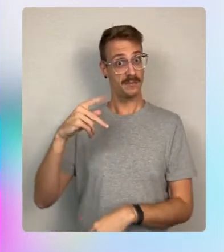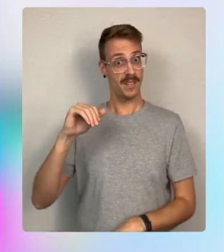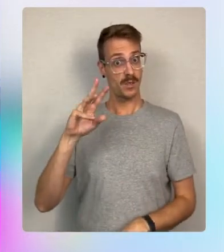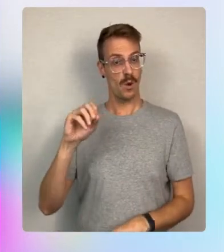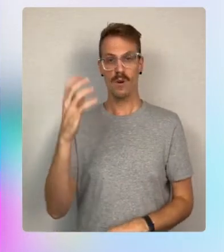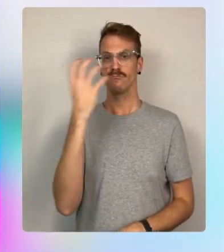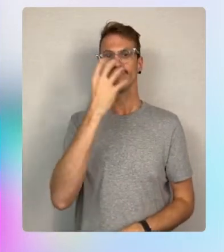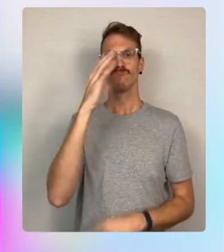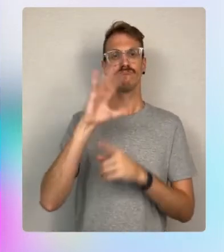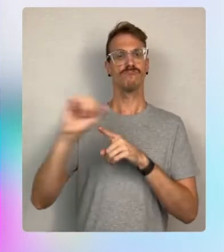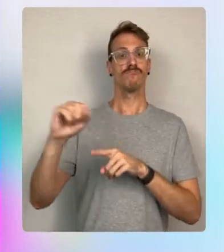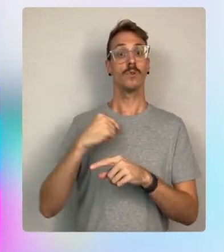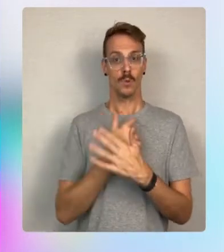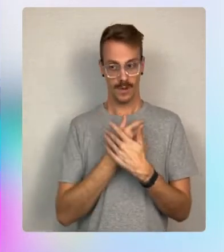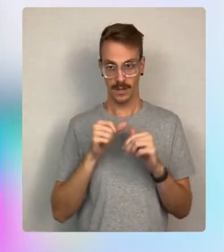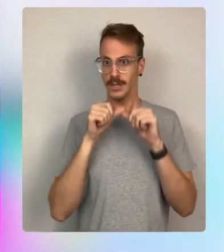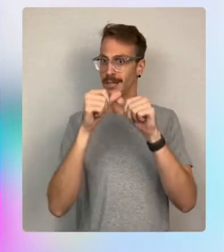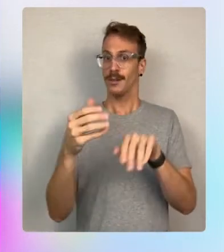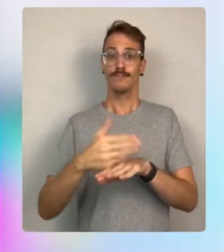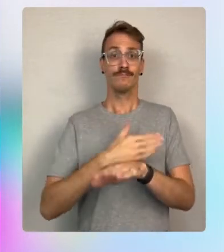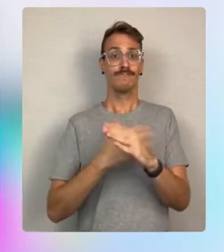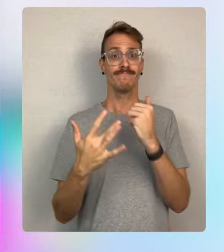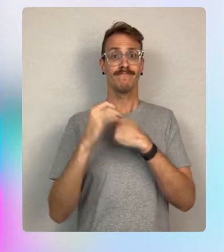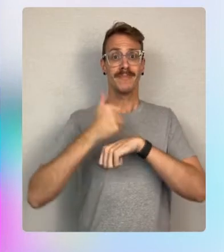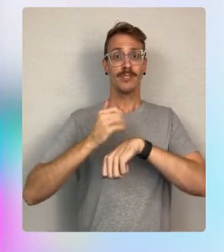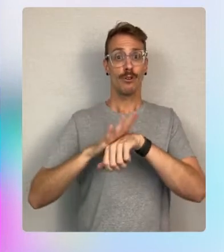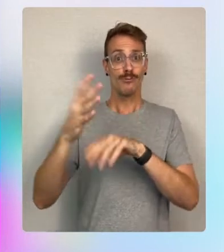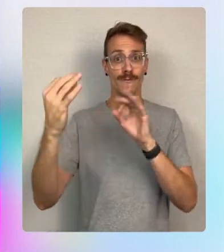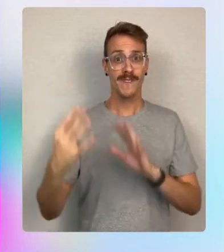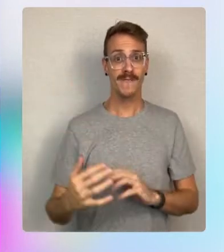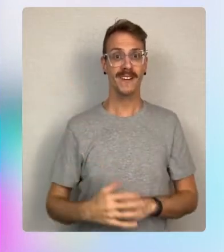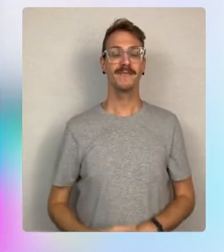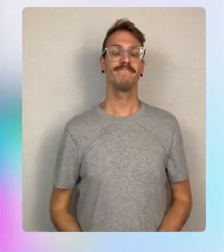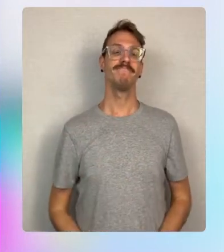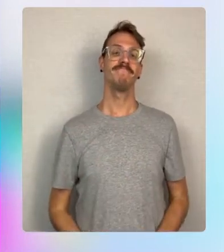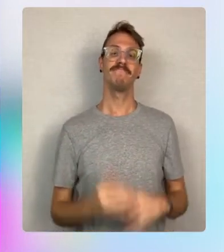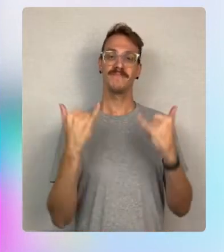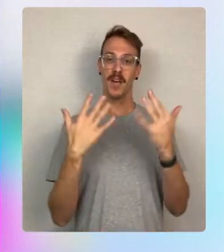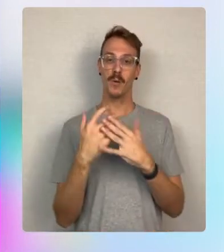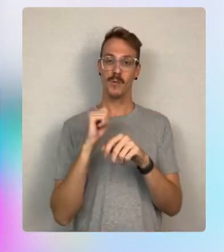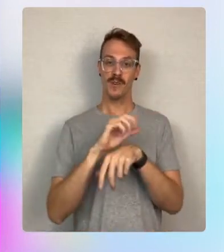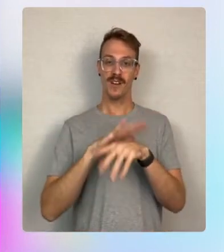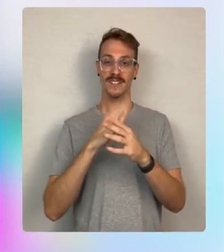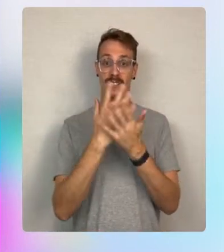and we continue to improve the tech based on your feedback. We're currently working on some showcases